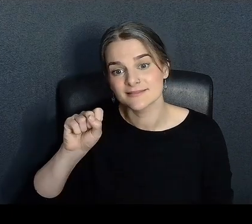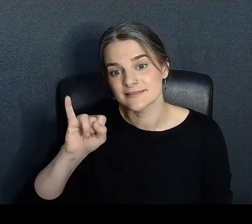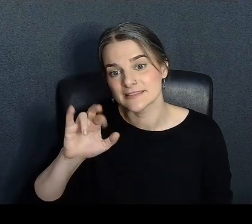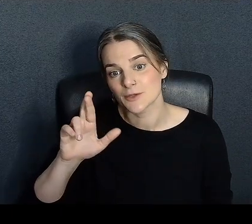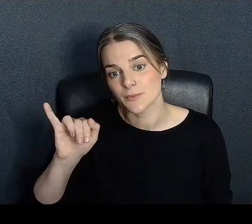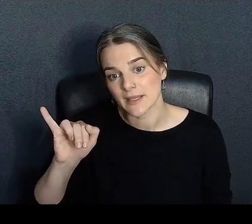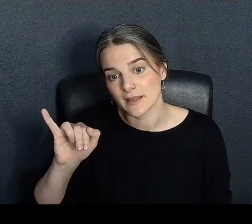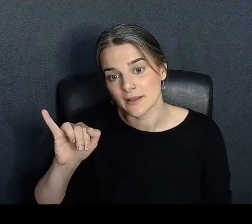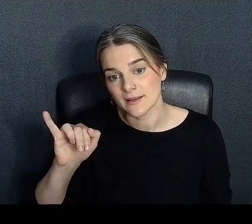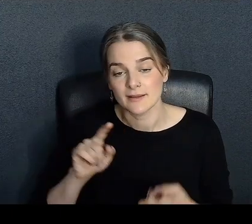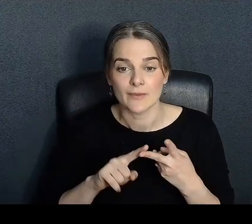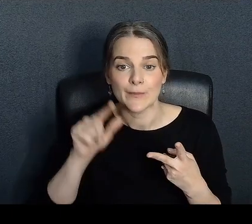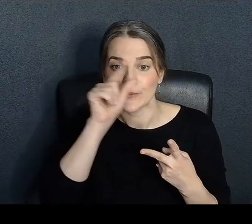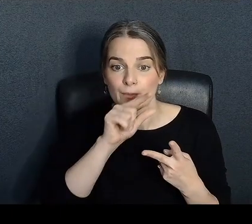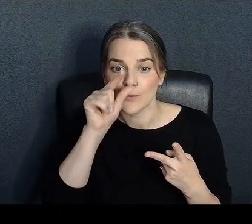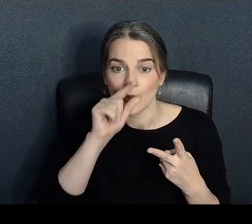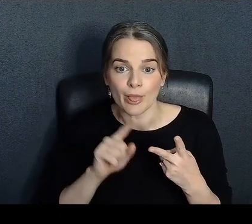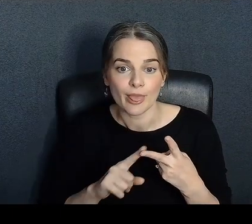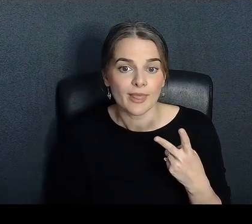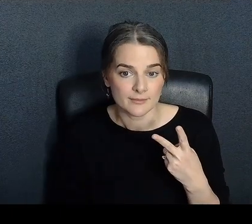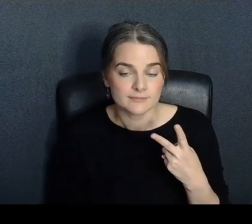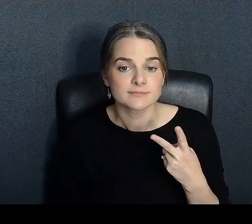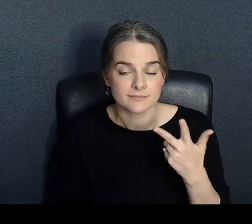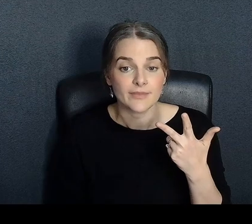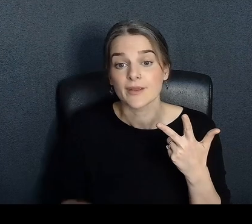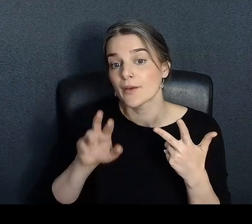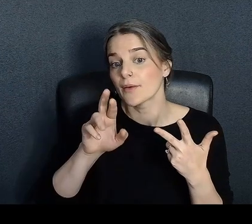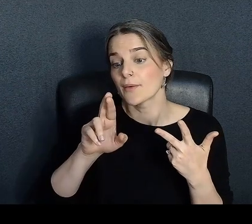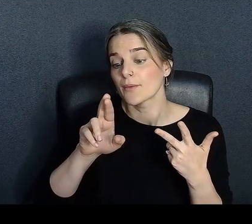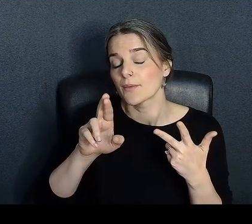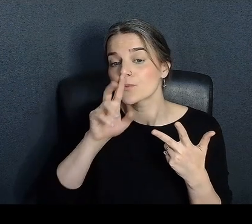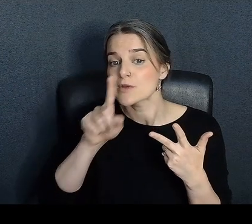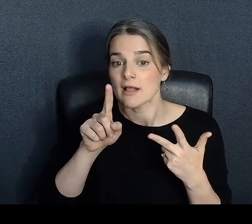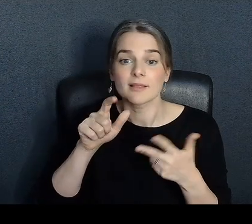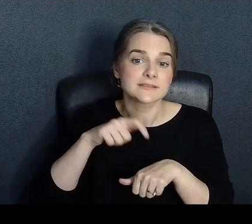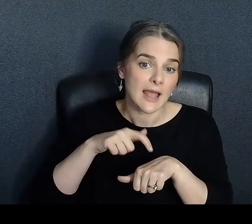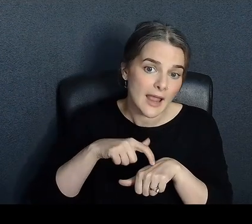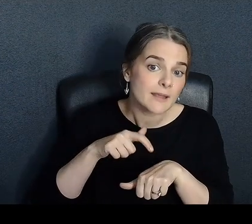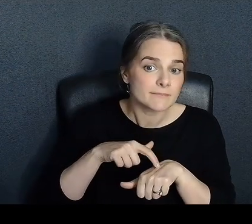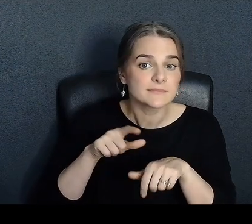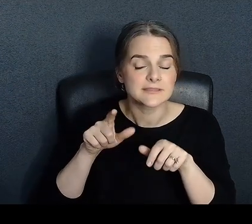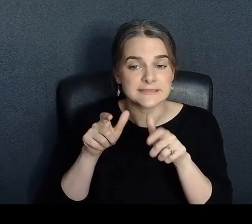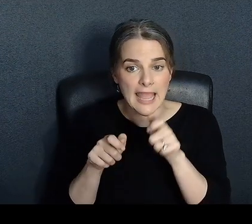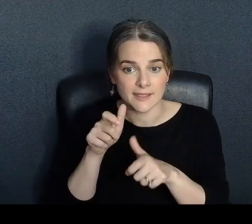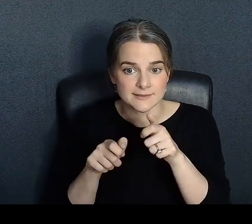Real time text is the cell phone's way of making a TTY.